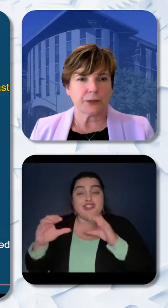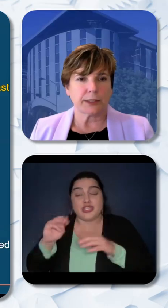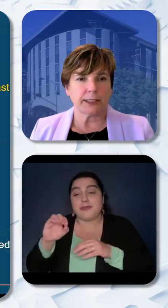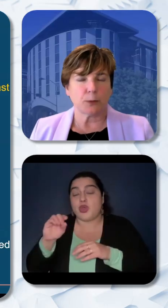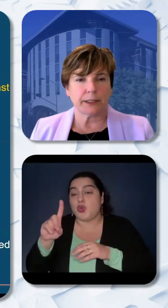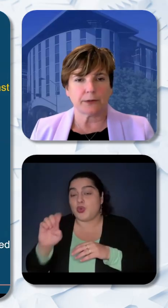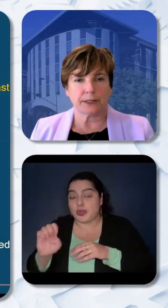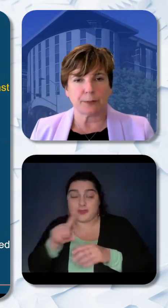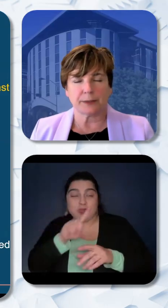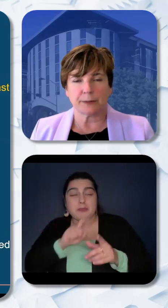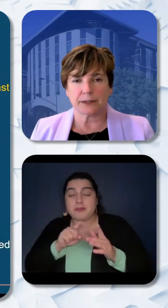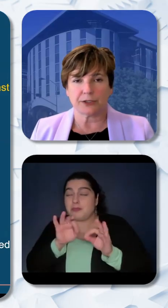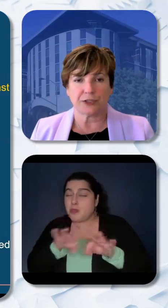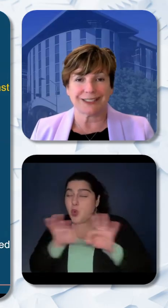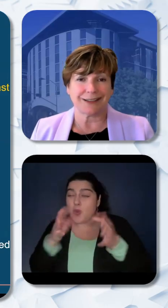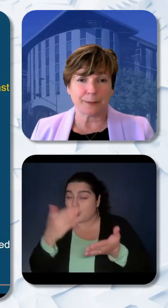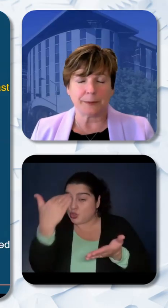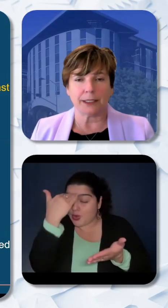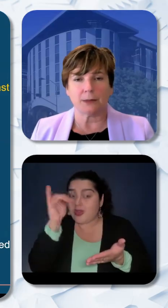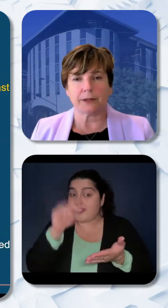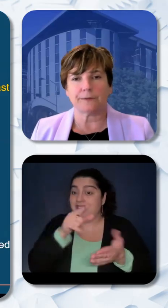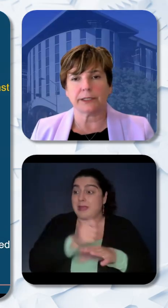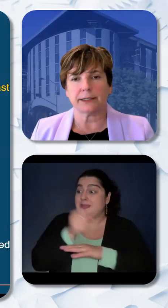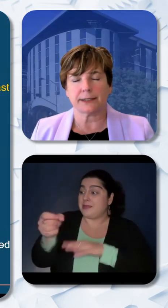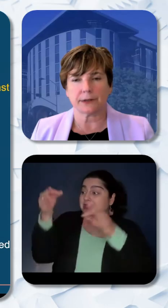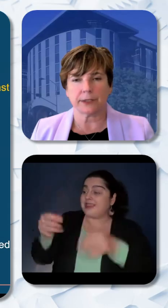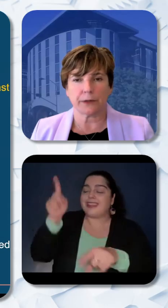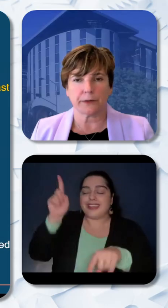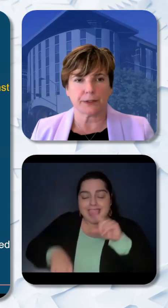So the key point here is that placement decisions cannot be made without fully considering whether